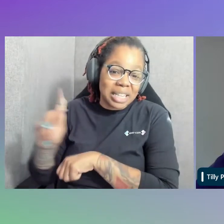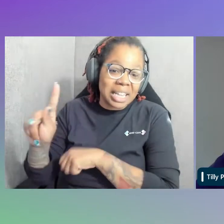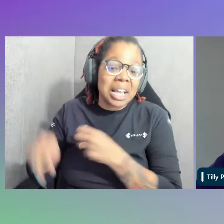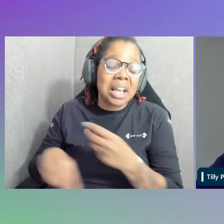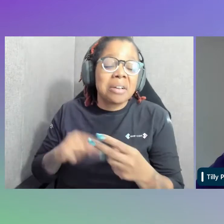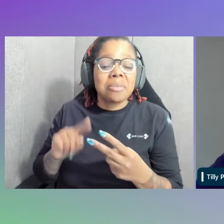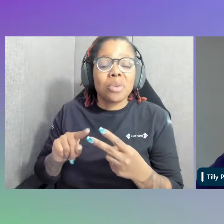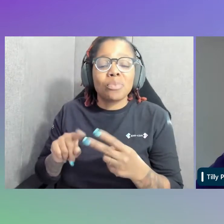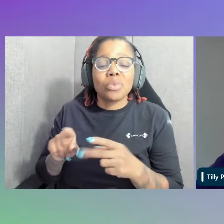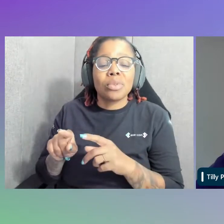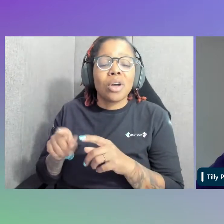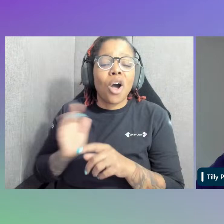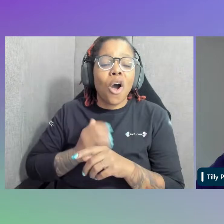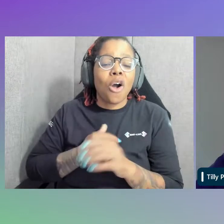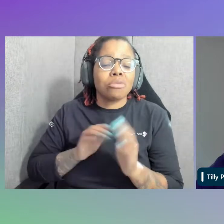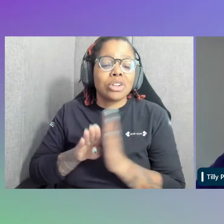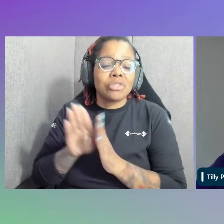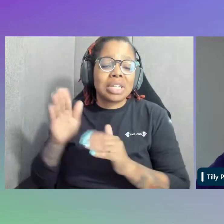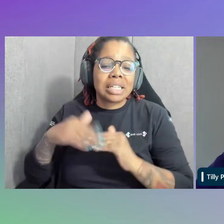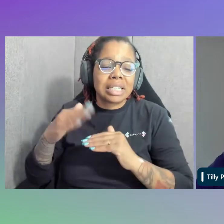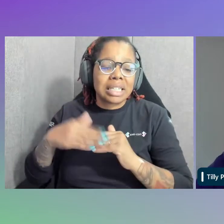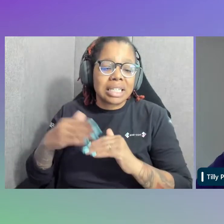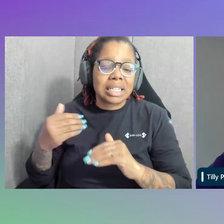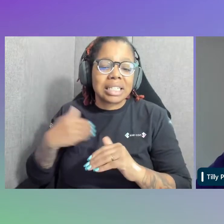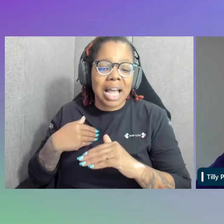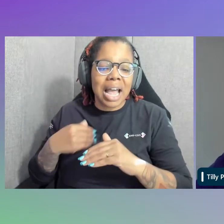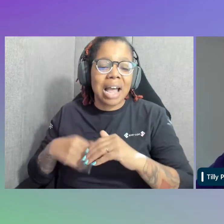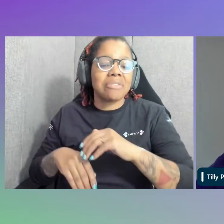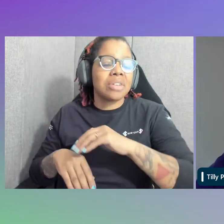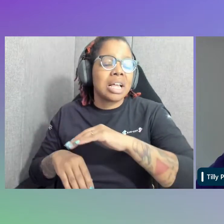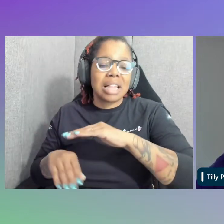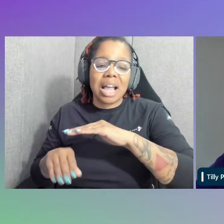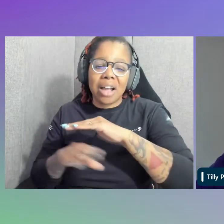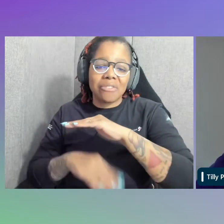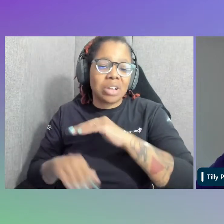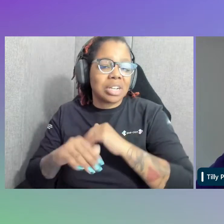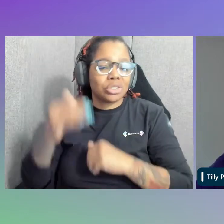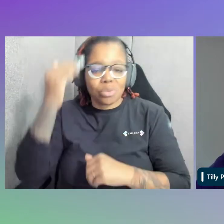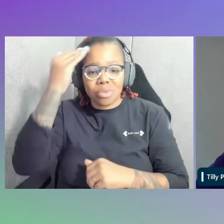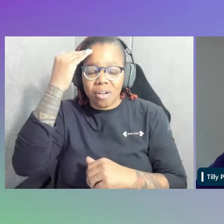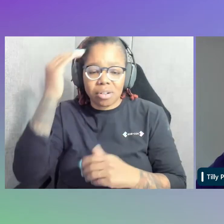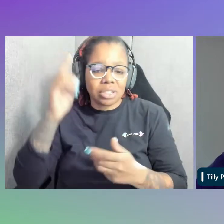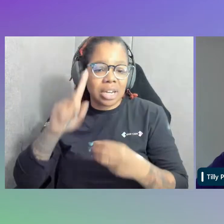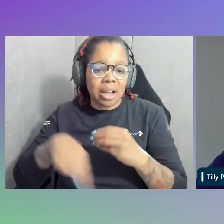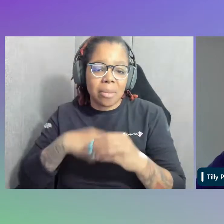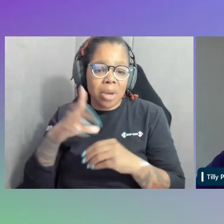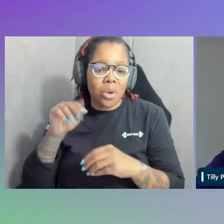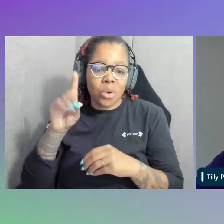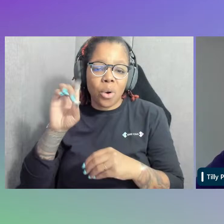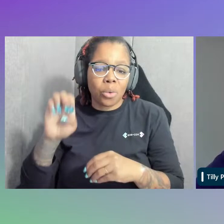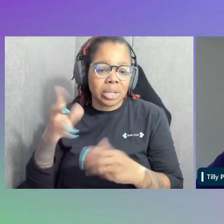at least our developers have a foundational knowledge about a lot of these coding things we